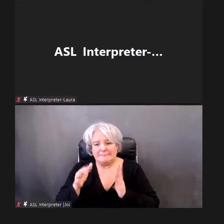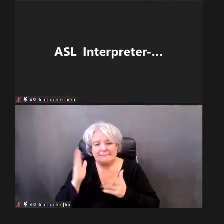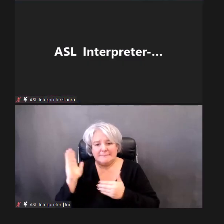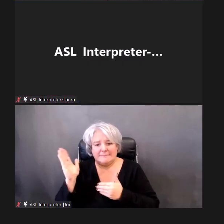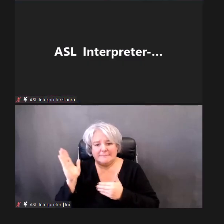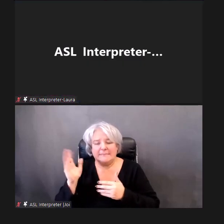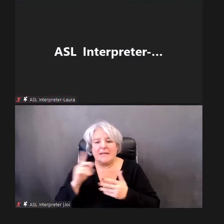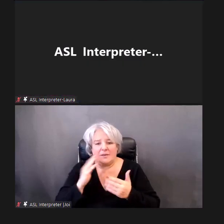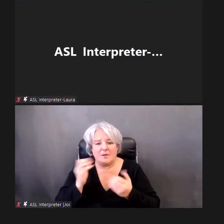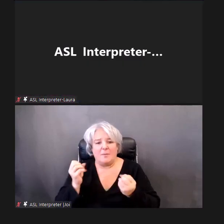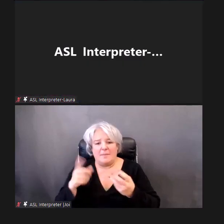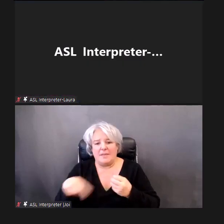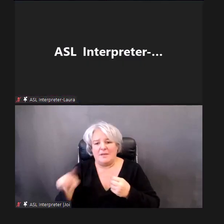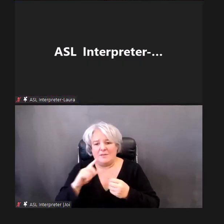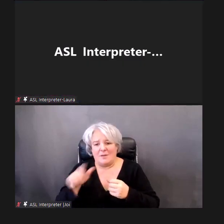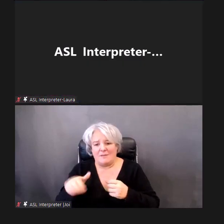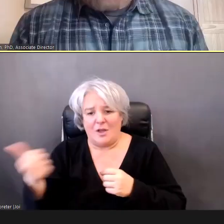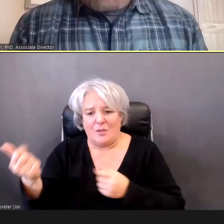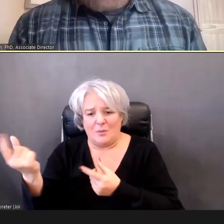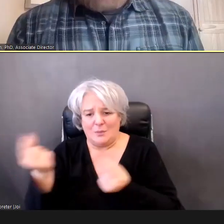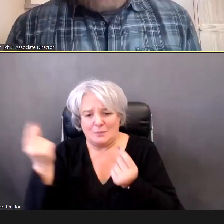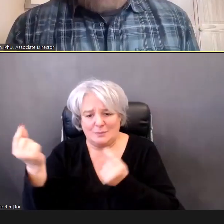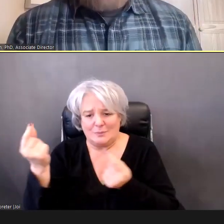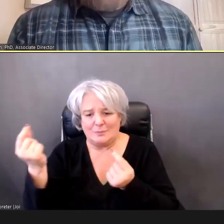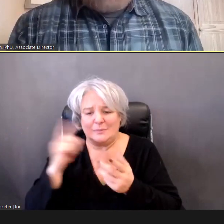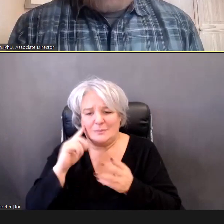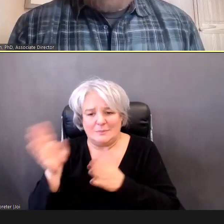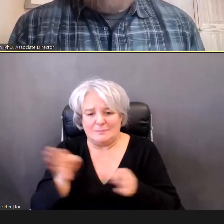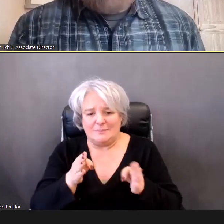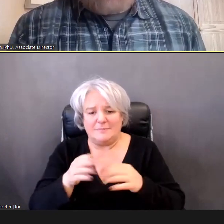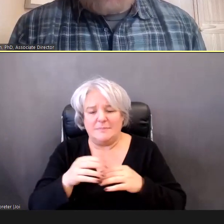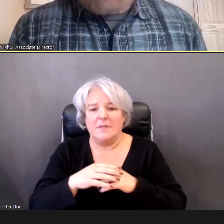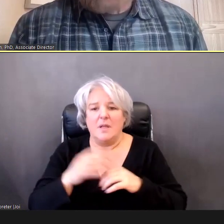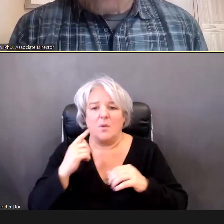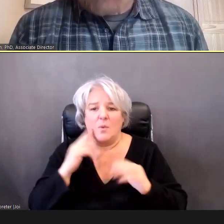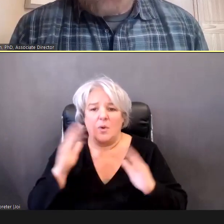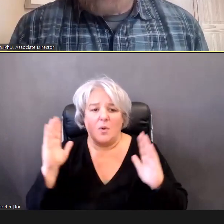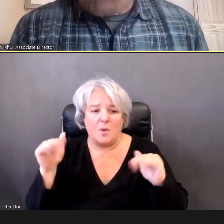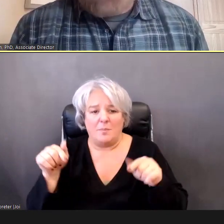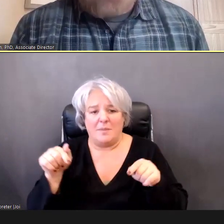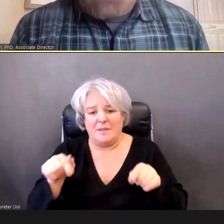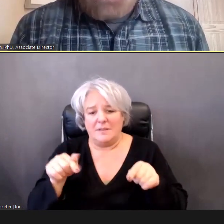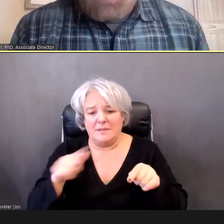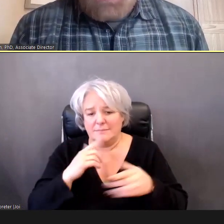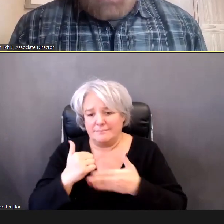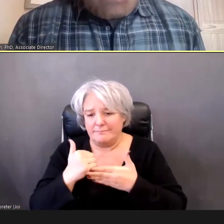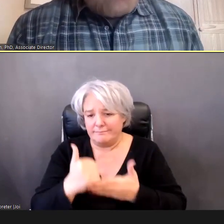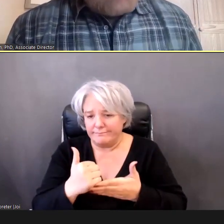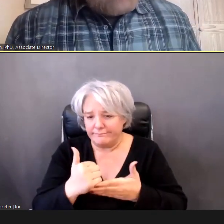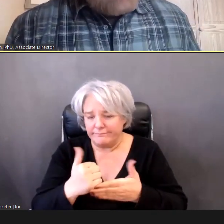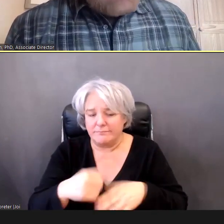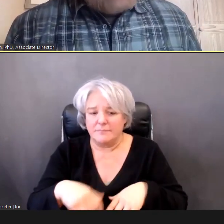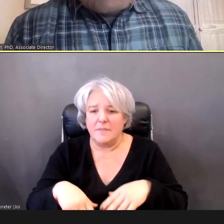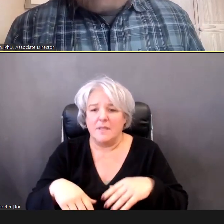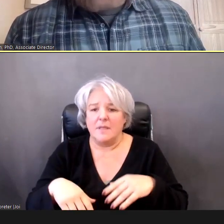other places to go and be um we hope